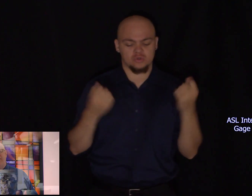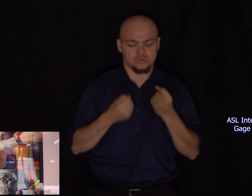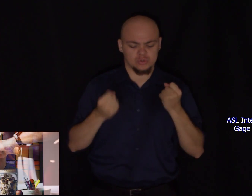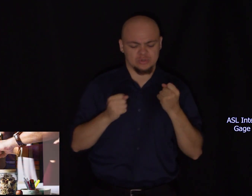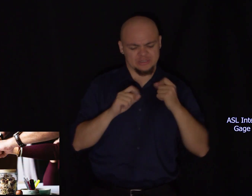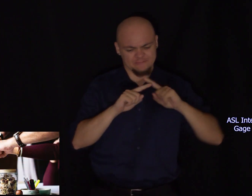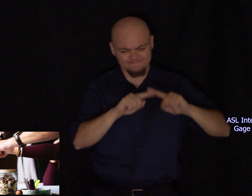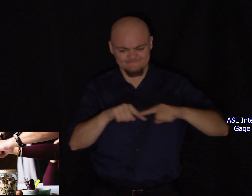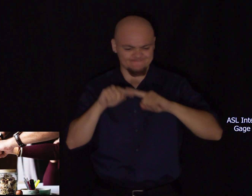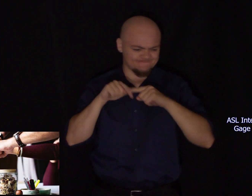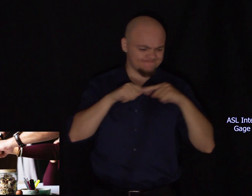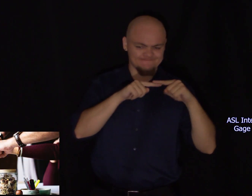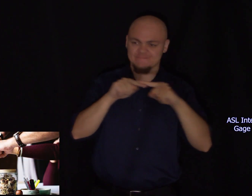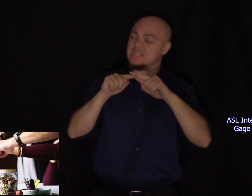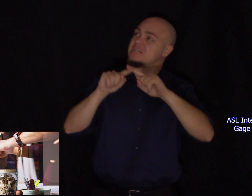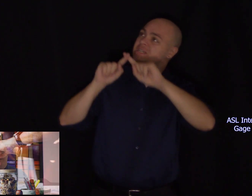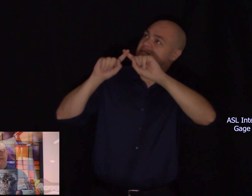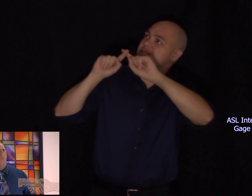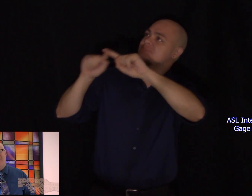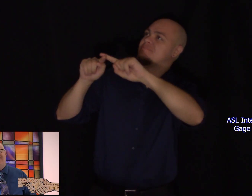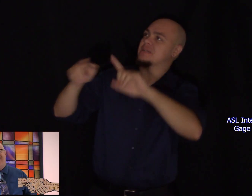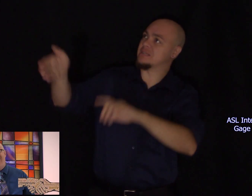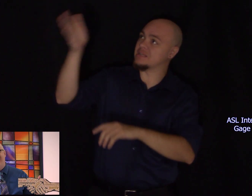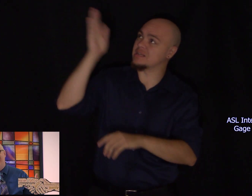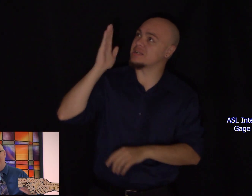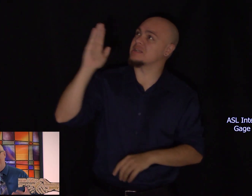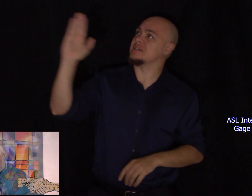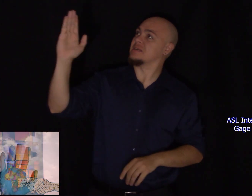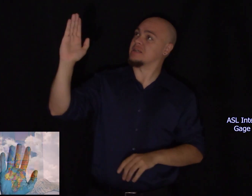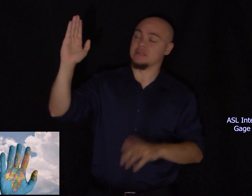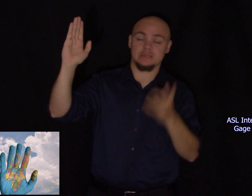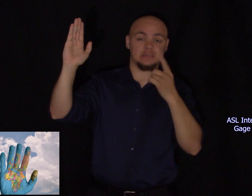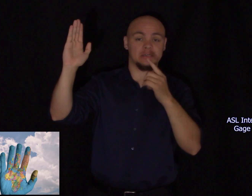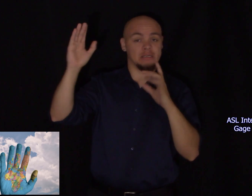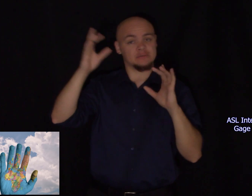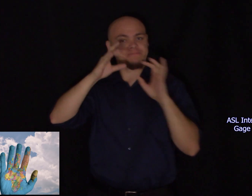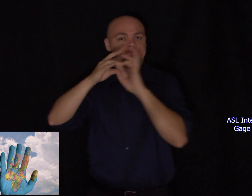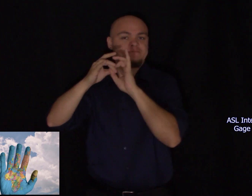that we must rally our strength and depend upon God and to fill ourselves with a strength of God